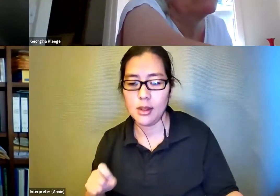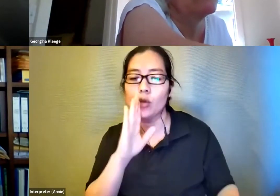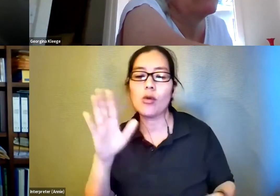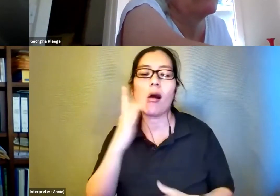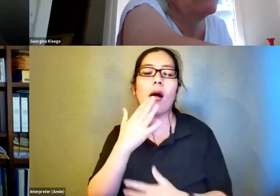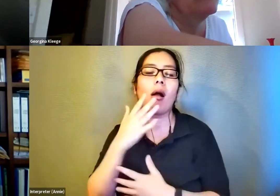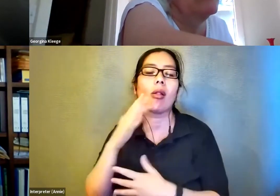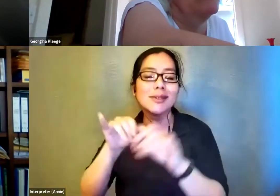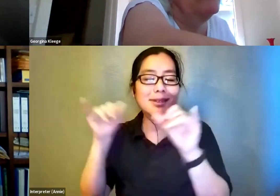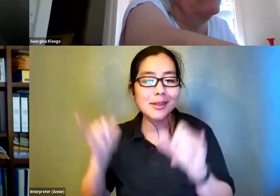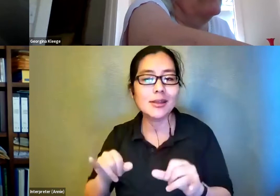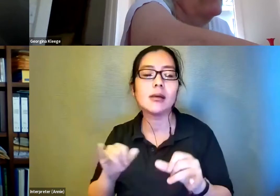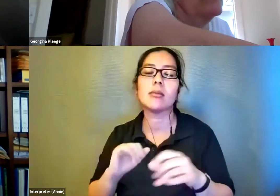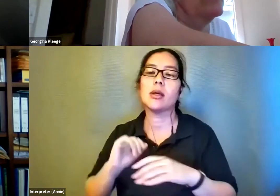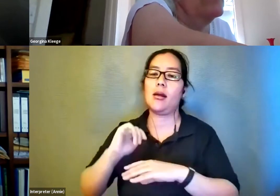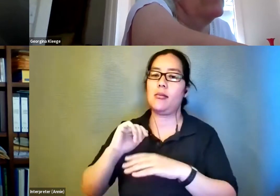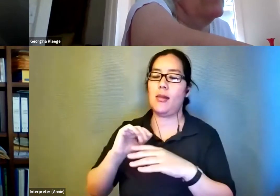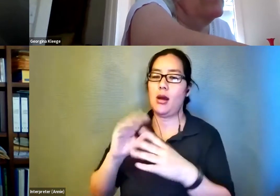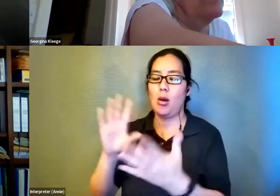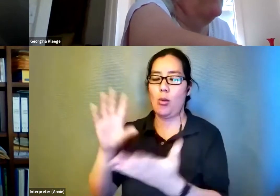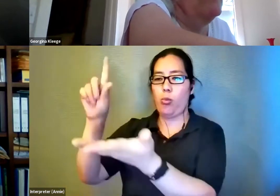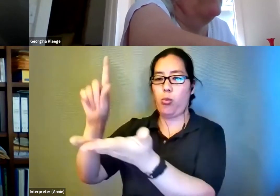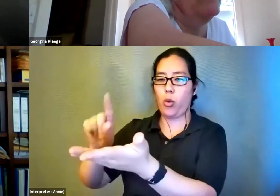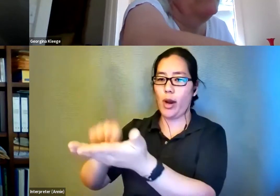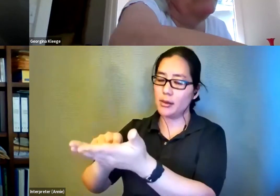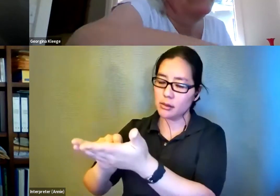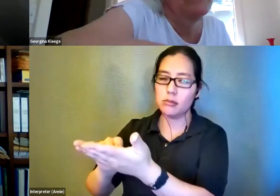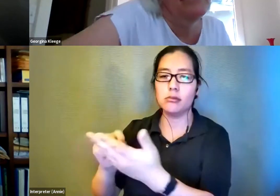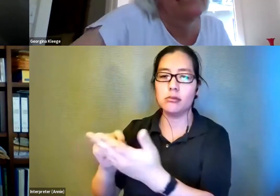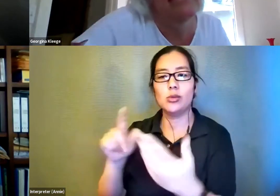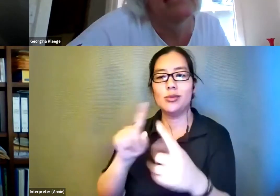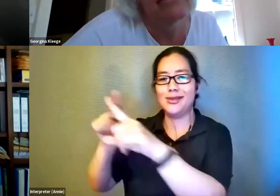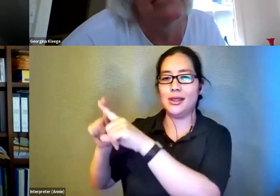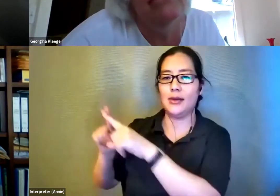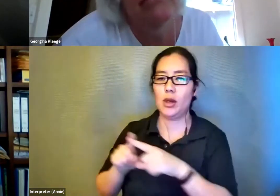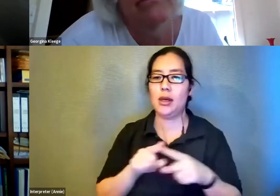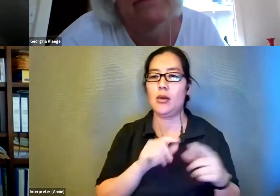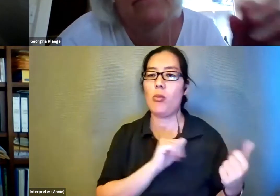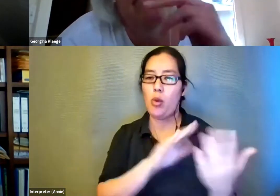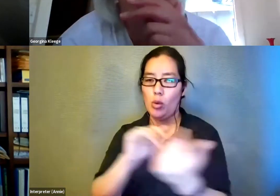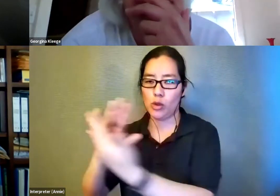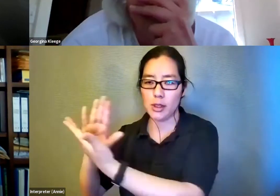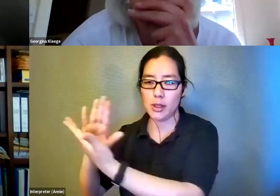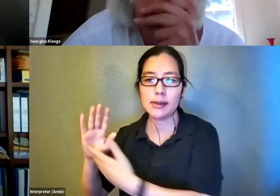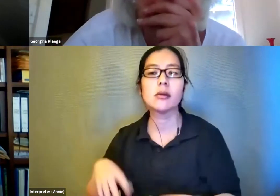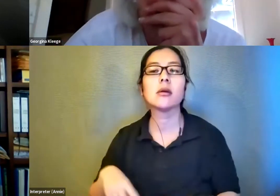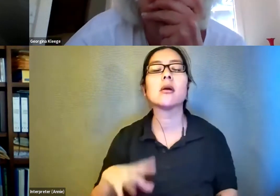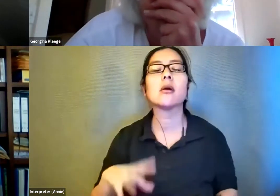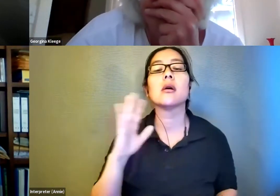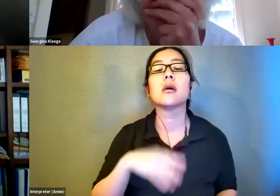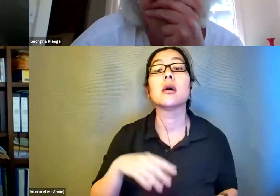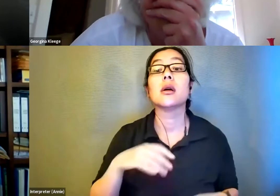acrylic or aluminum. We could also use others. To learn more about MAD Lab visit our web page